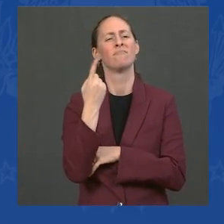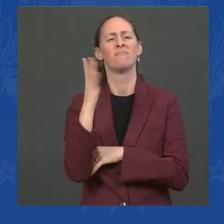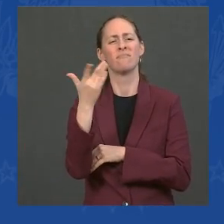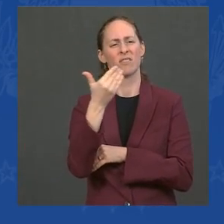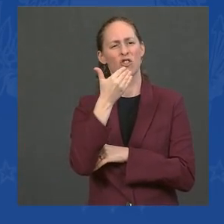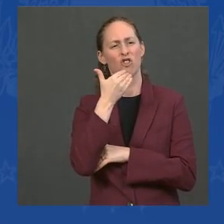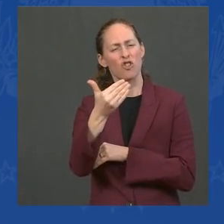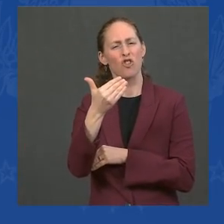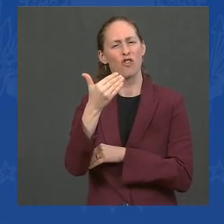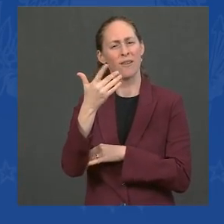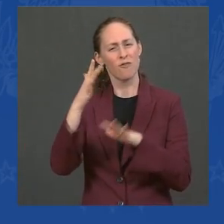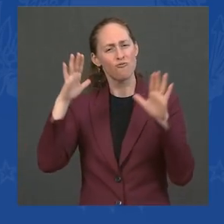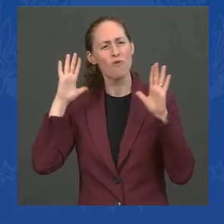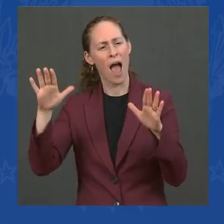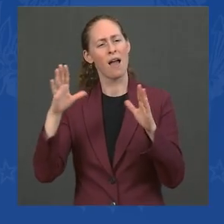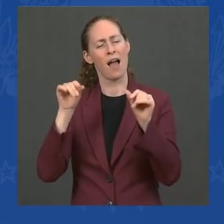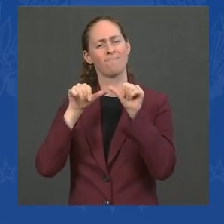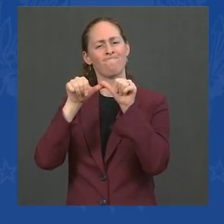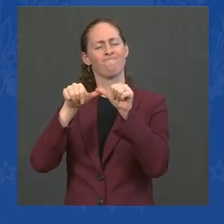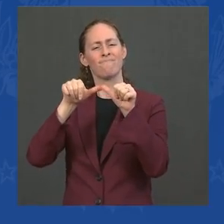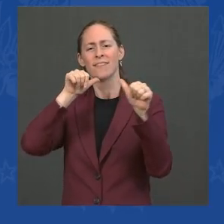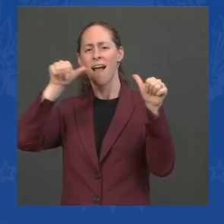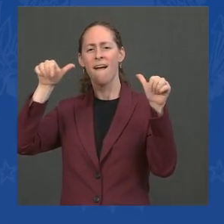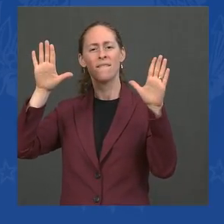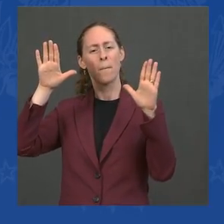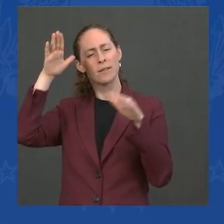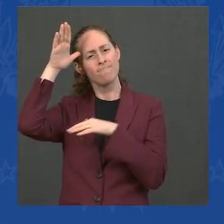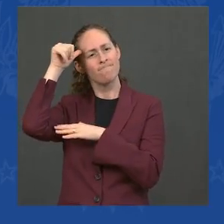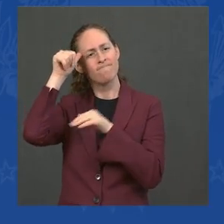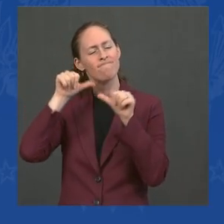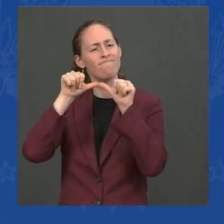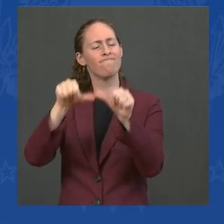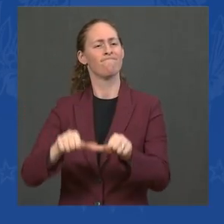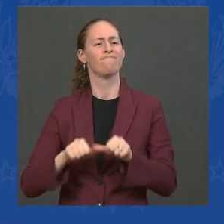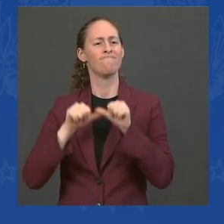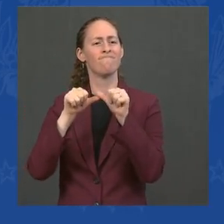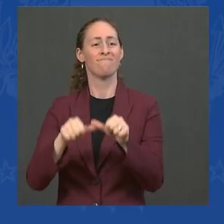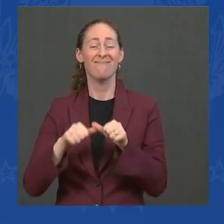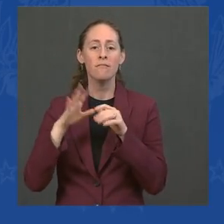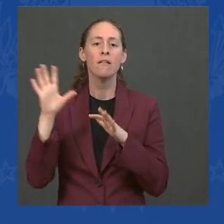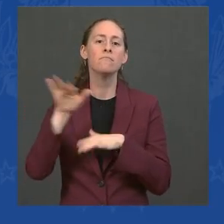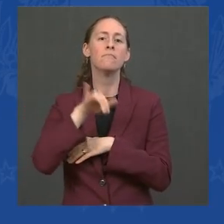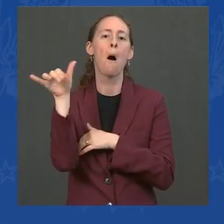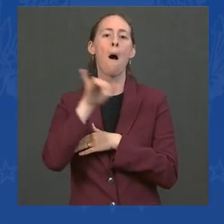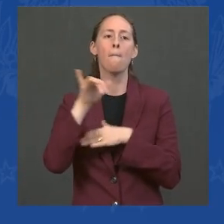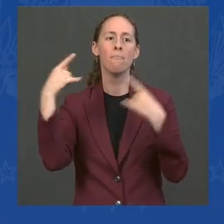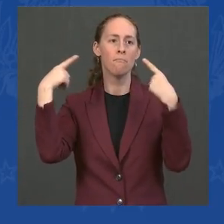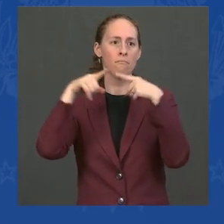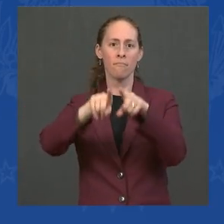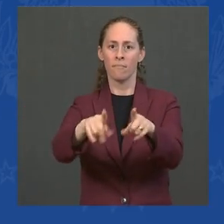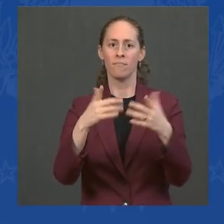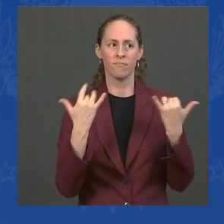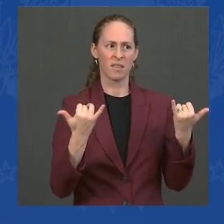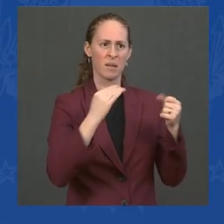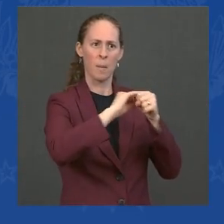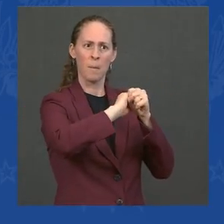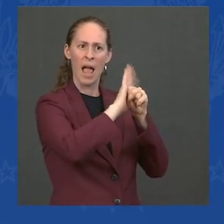which are the very qualities that we need now more than ever to get through the pandemic. And I just want to thank him for bringing those qualities